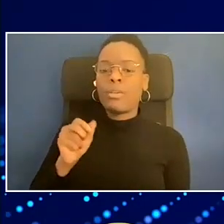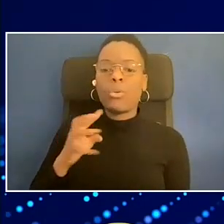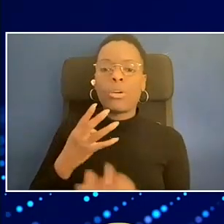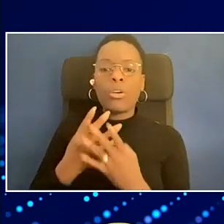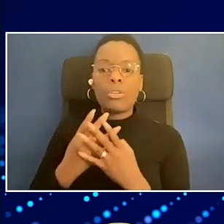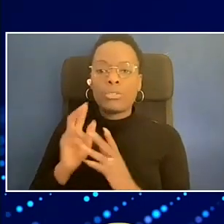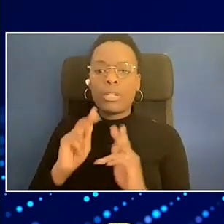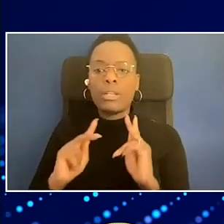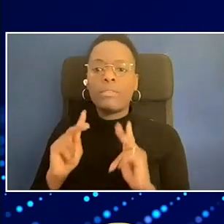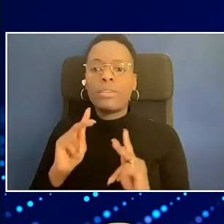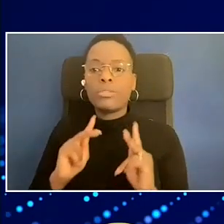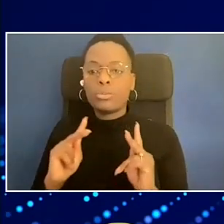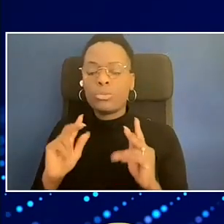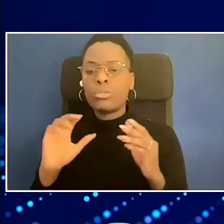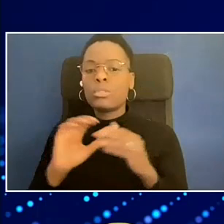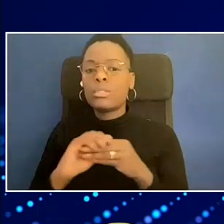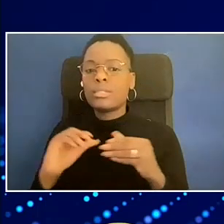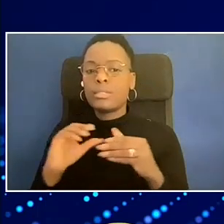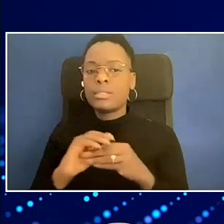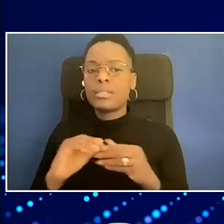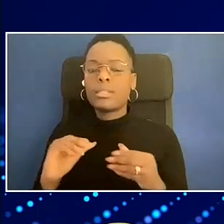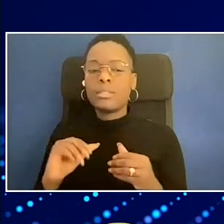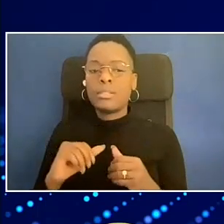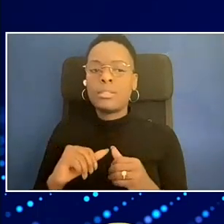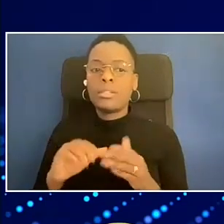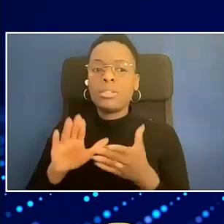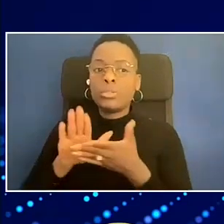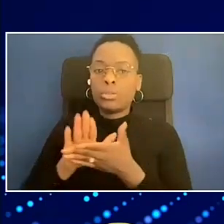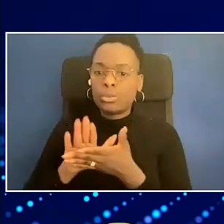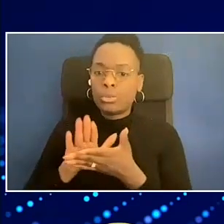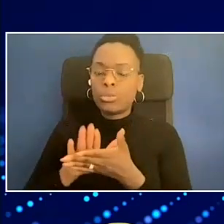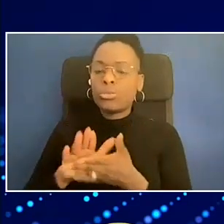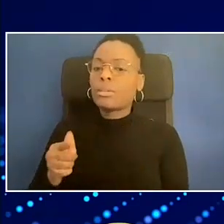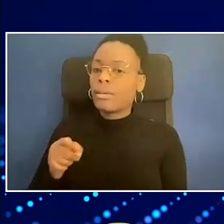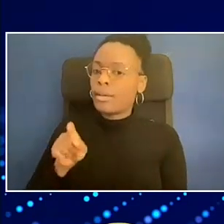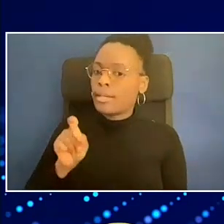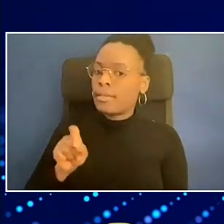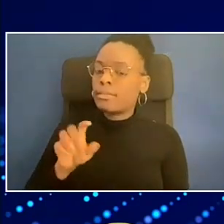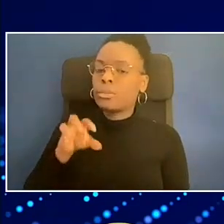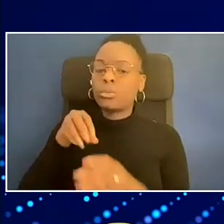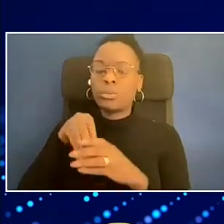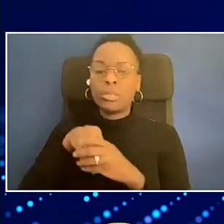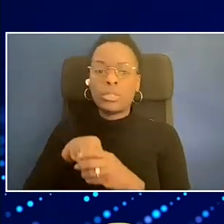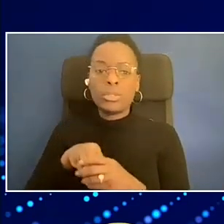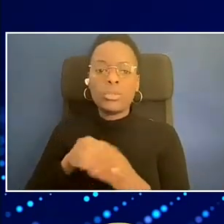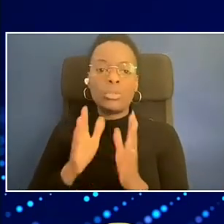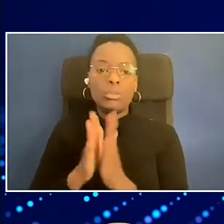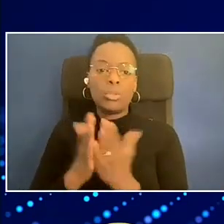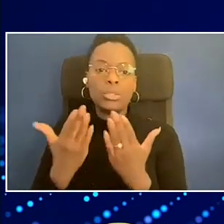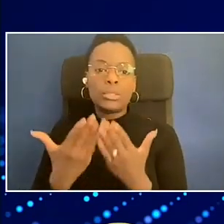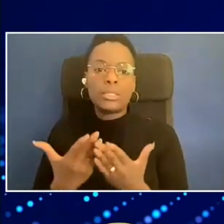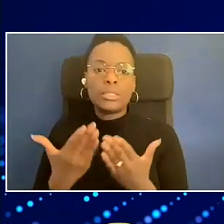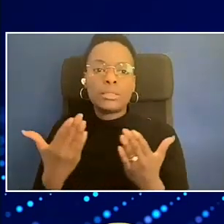we- that schools have to include books and supplies in those students' tuition and